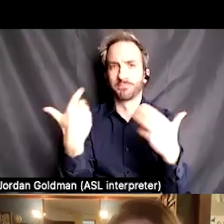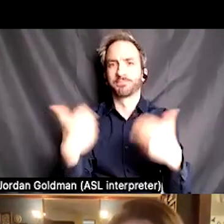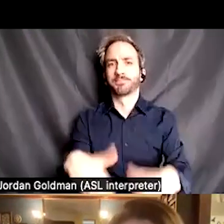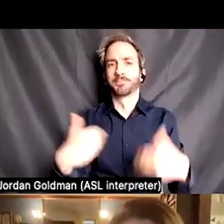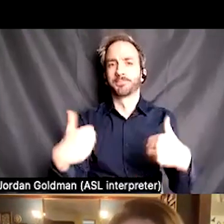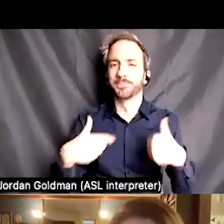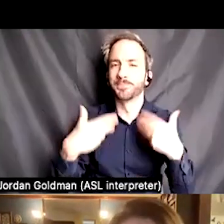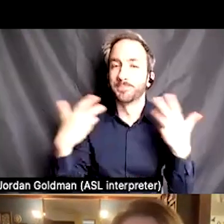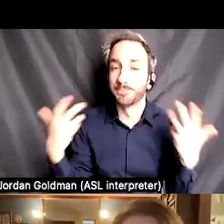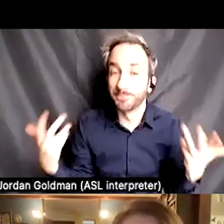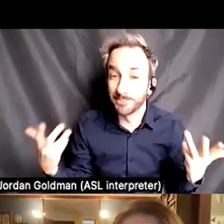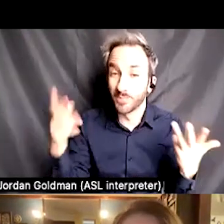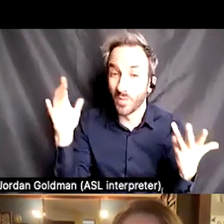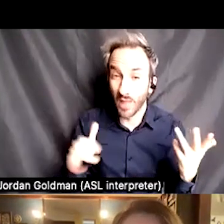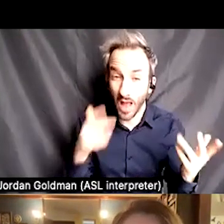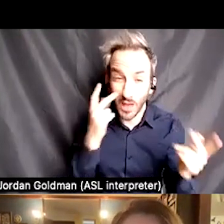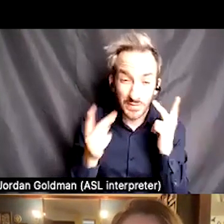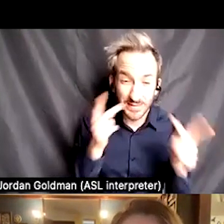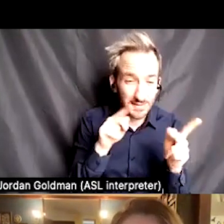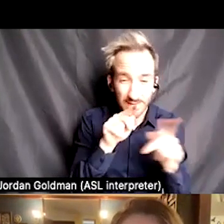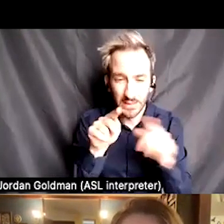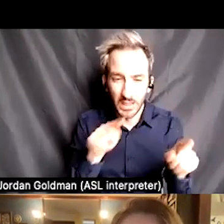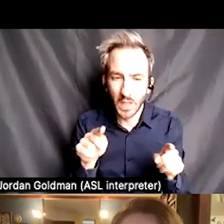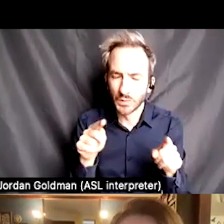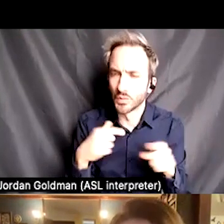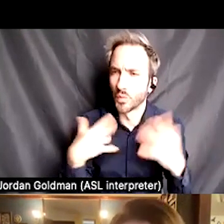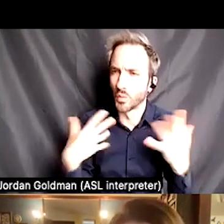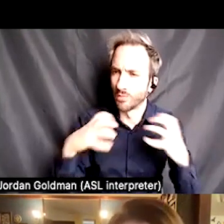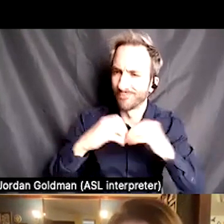since that's where we're seeing this huge growth, we wanted to do a deep dive on what's driving that